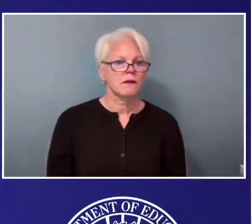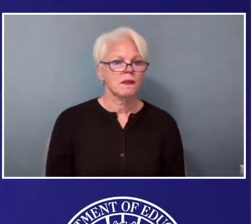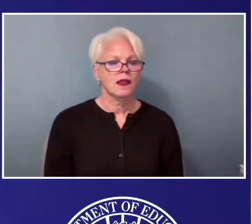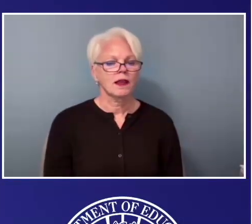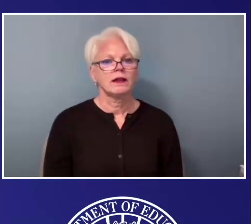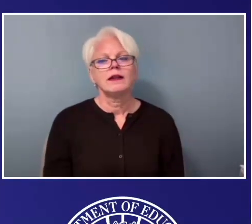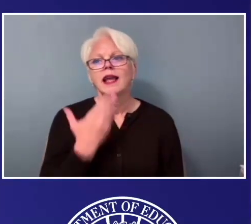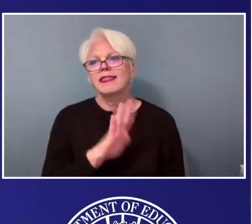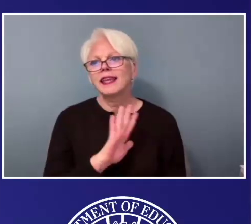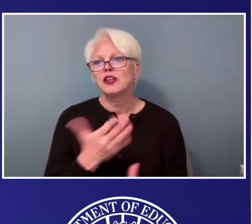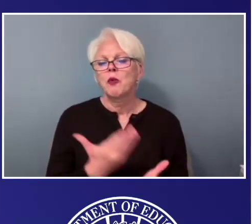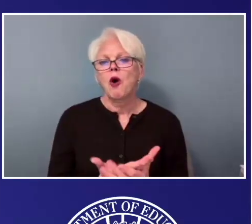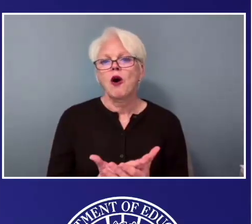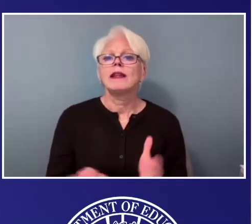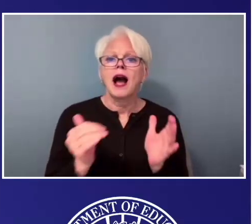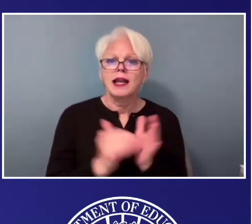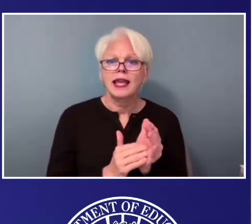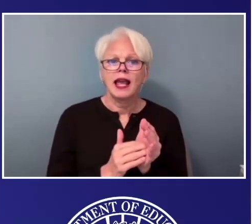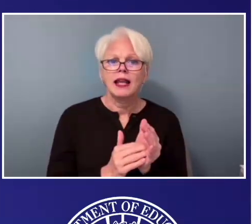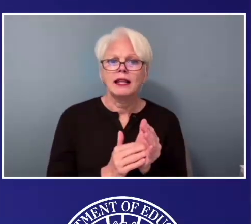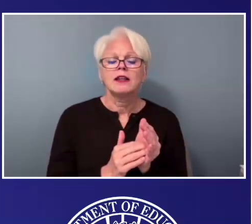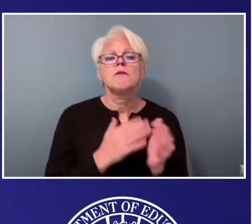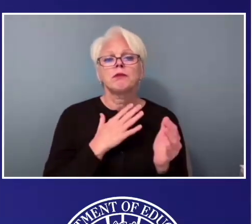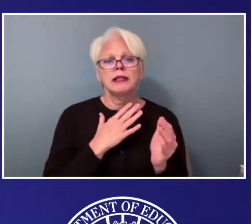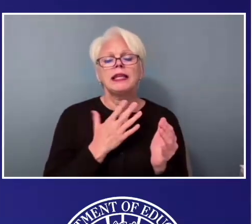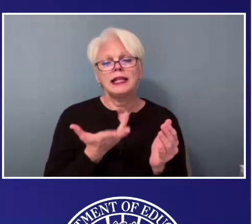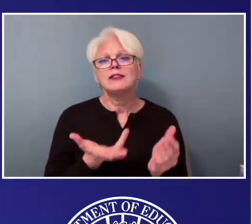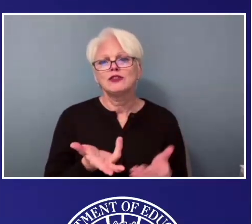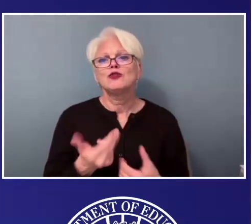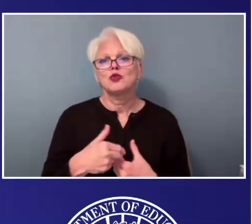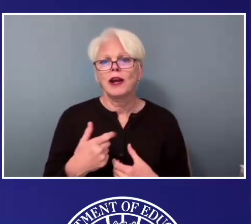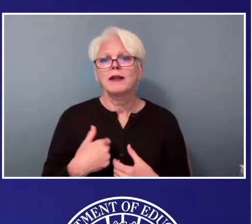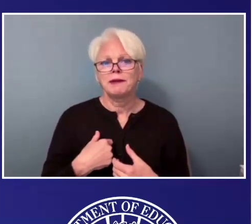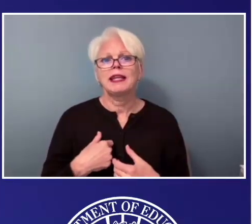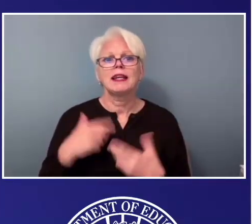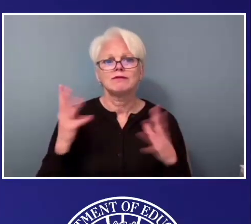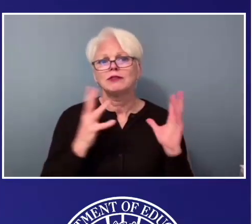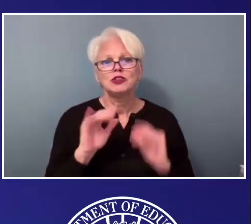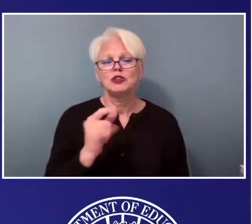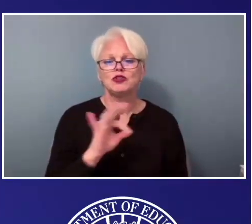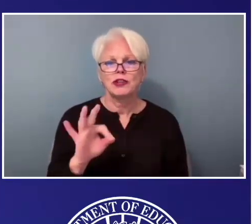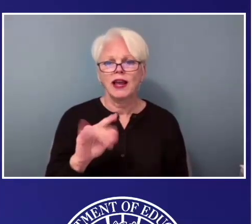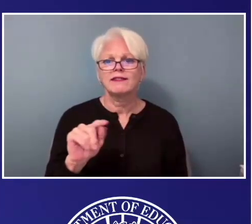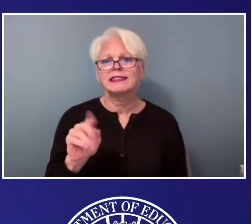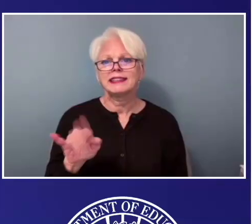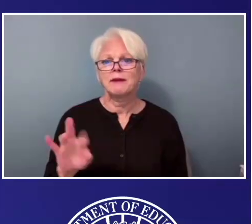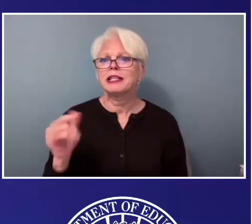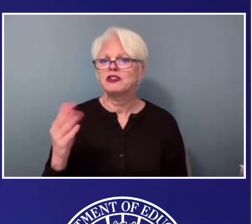Thank you, all. Again, please join me in giving a hearty round of applause to Jeff, Tamy, Jacob, Annmarie, and the entire Department